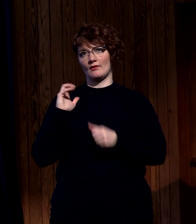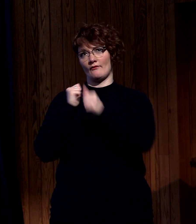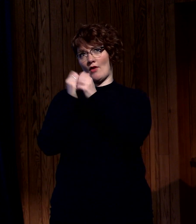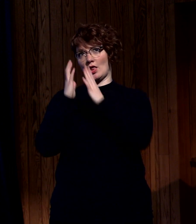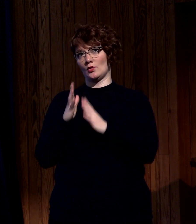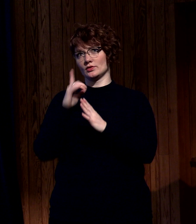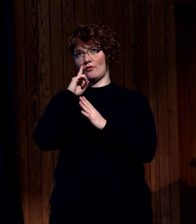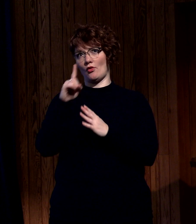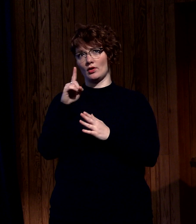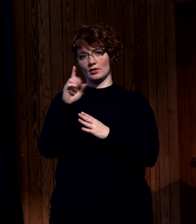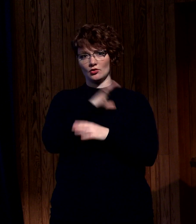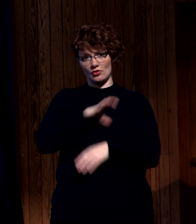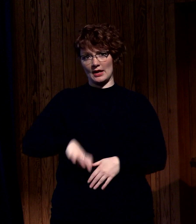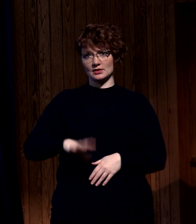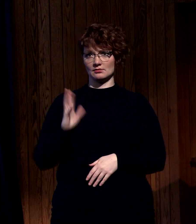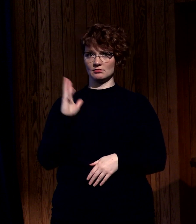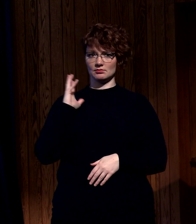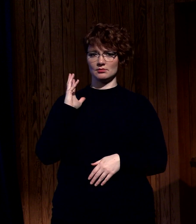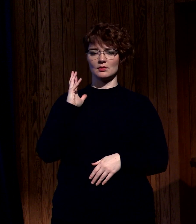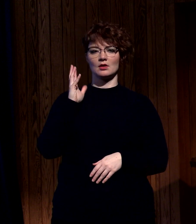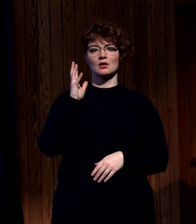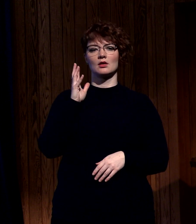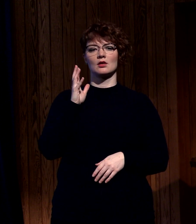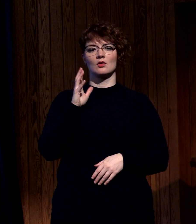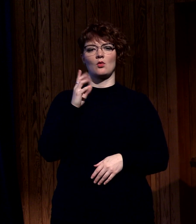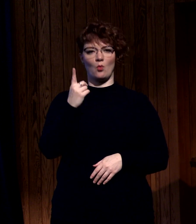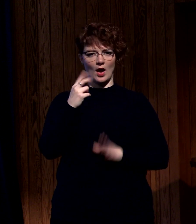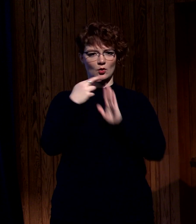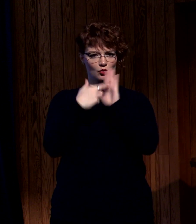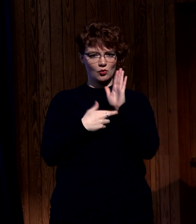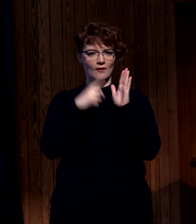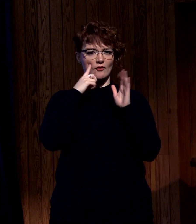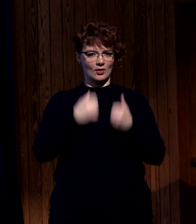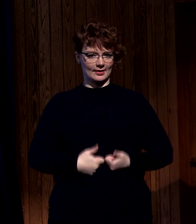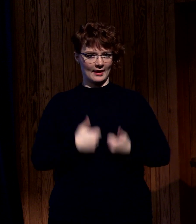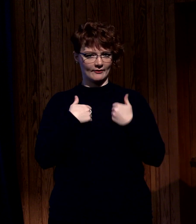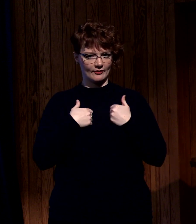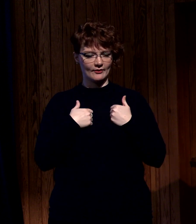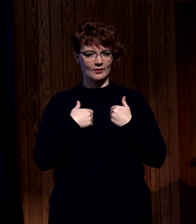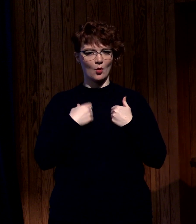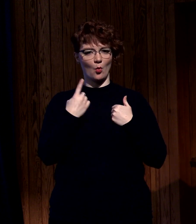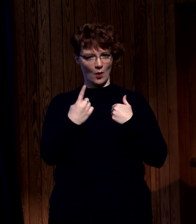of the way would say, a Rule of Life. Notice the singular, not